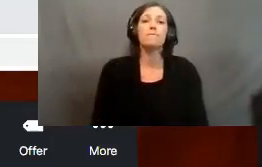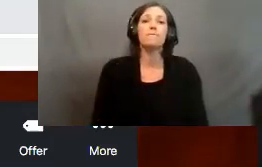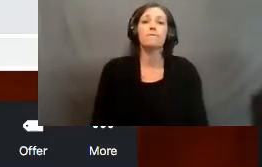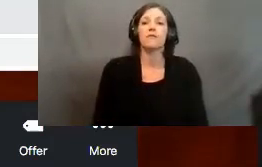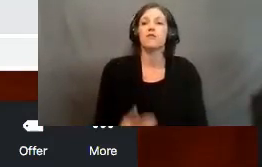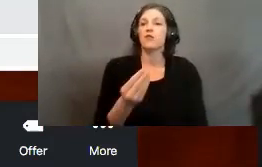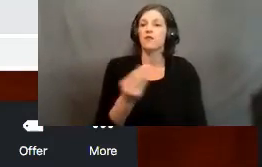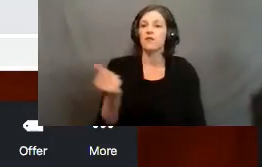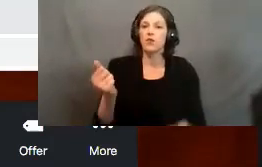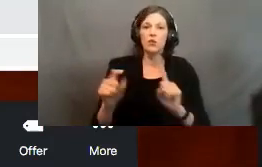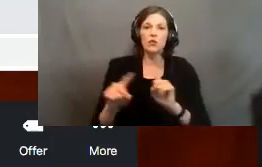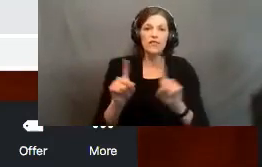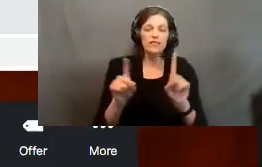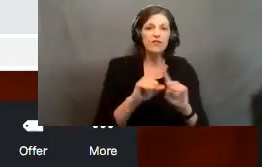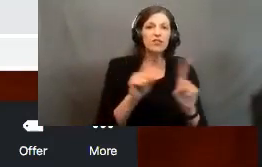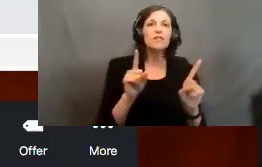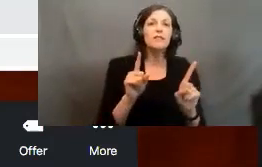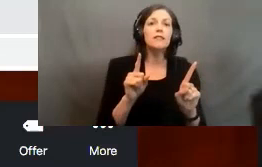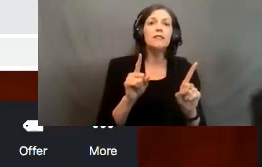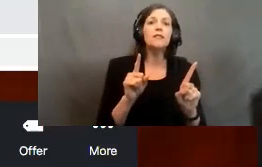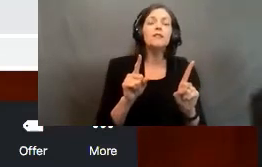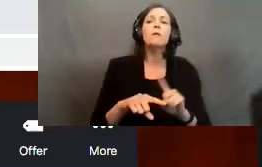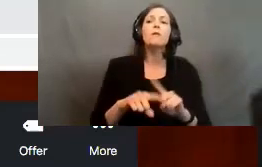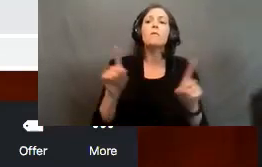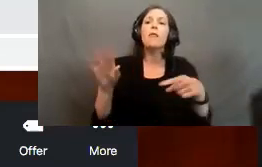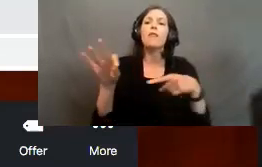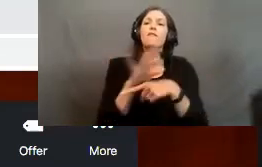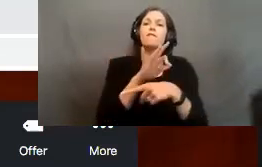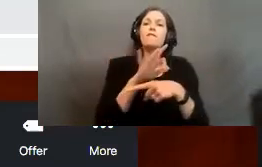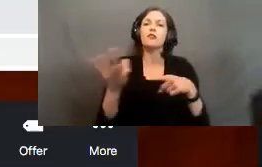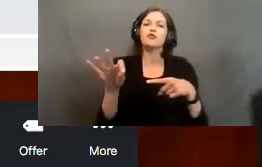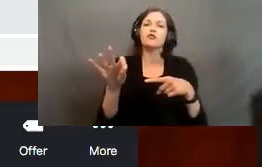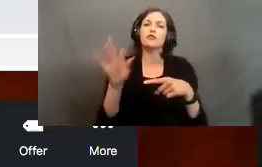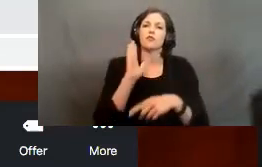a little bit different, but the functionality 12:38:13 is going to be the same. Where you